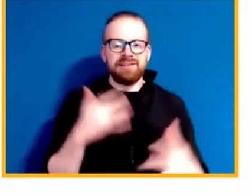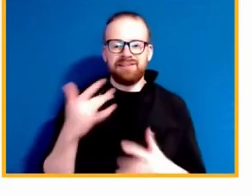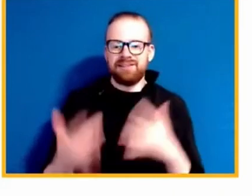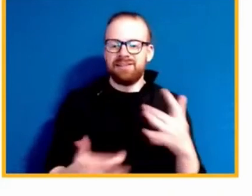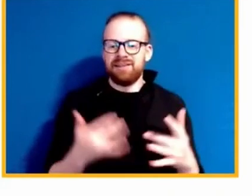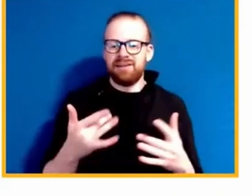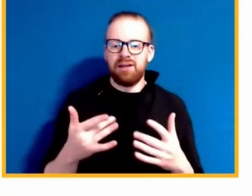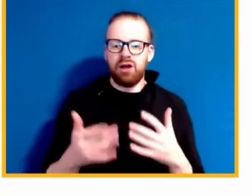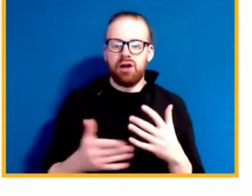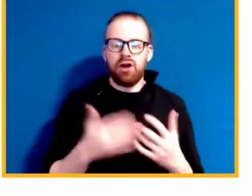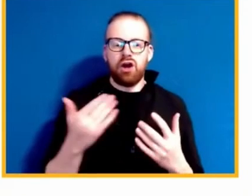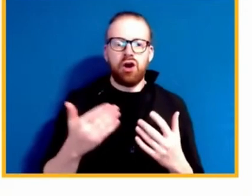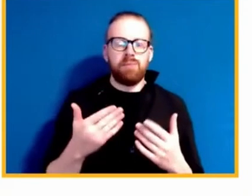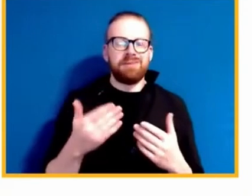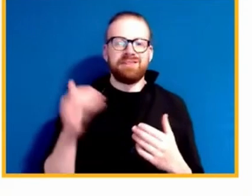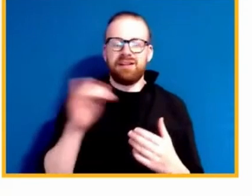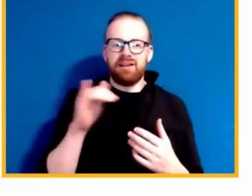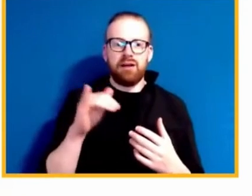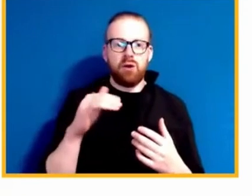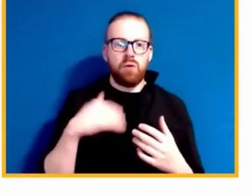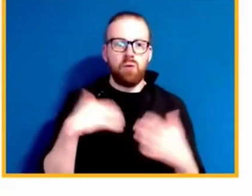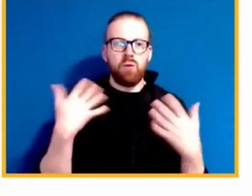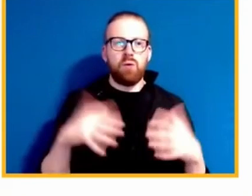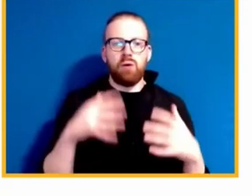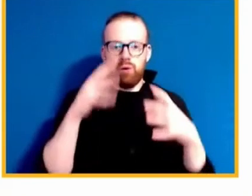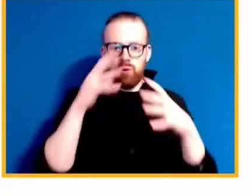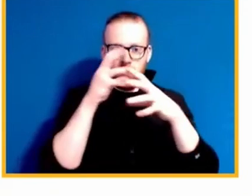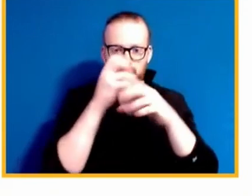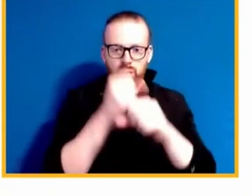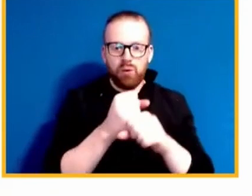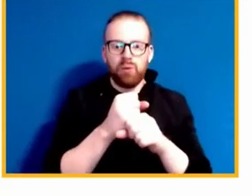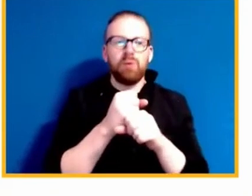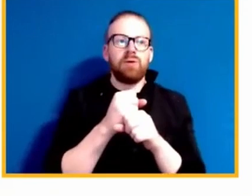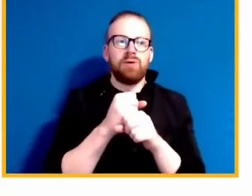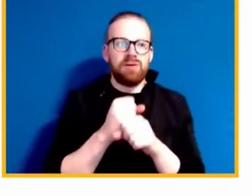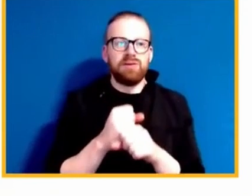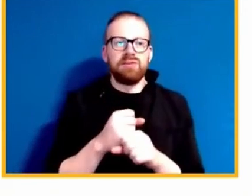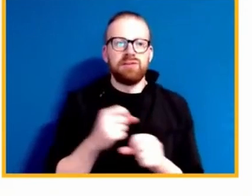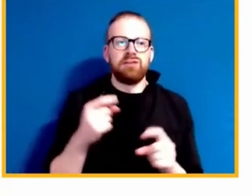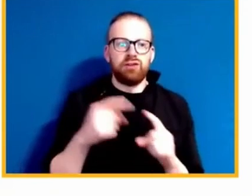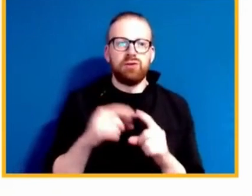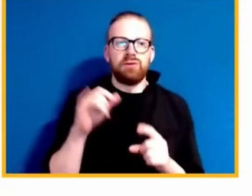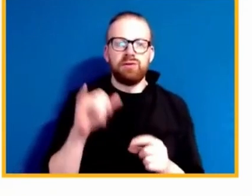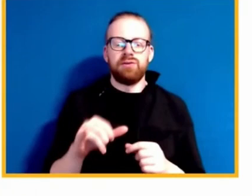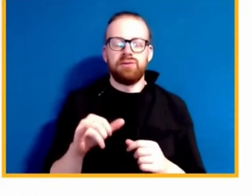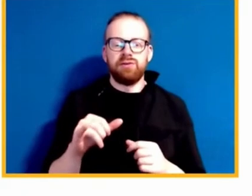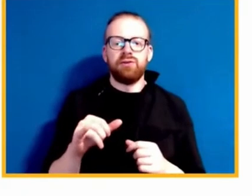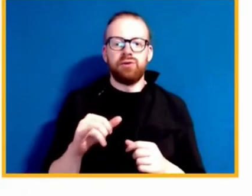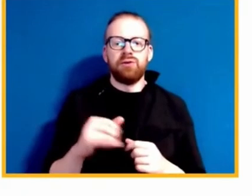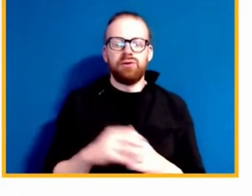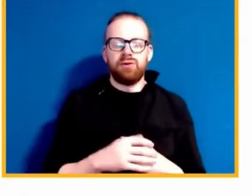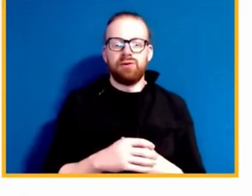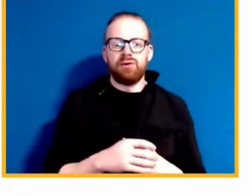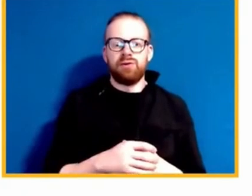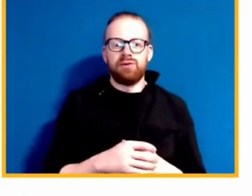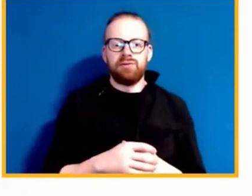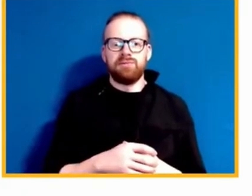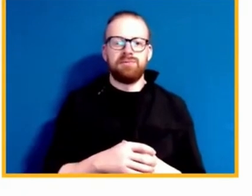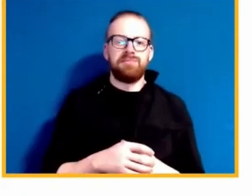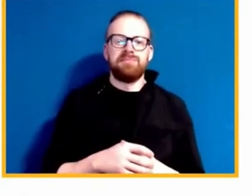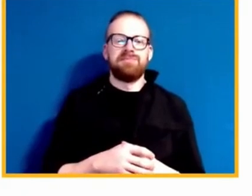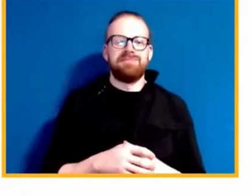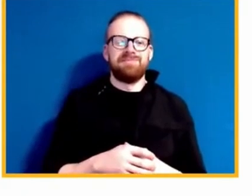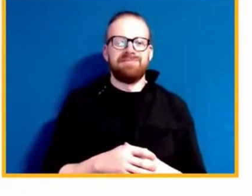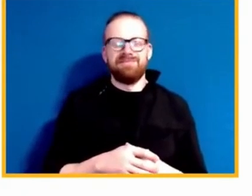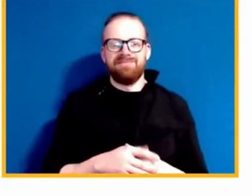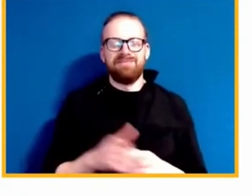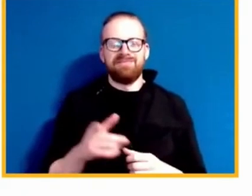like almost memorizing, mesmerizing to see. So my critique here,